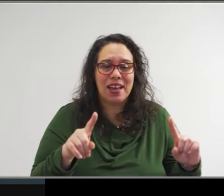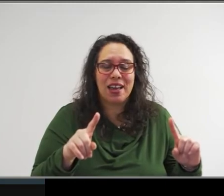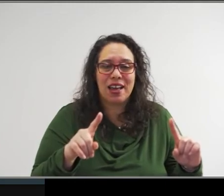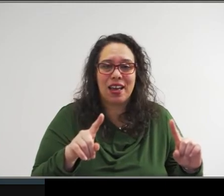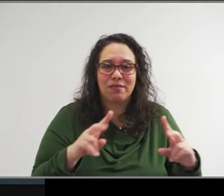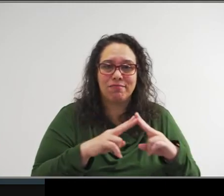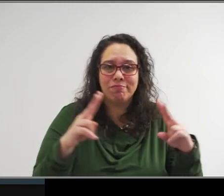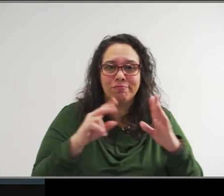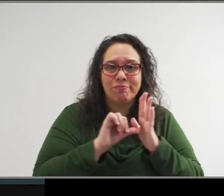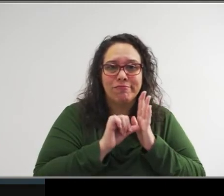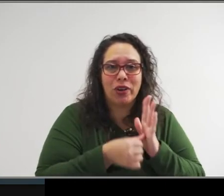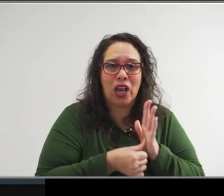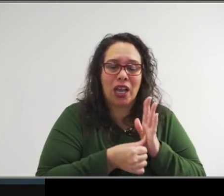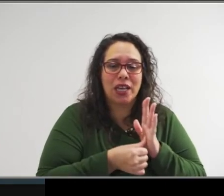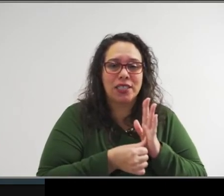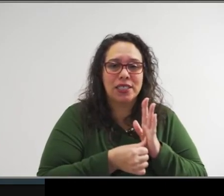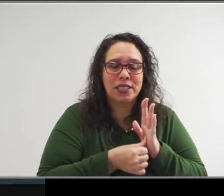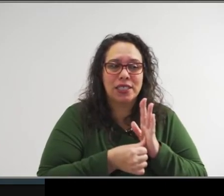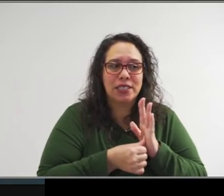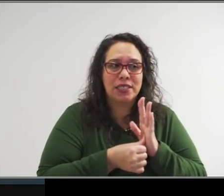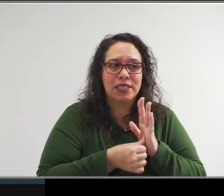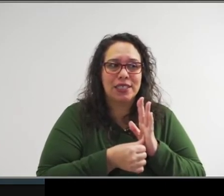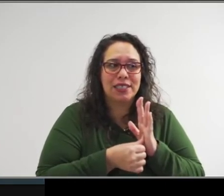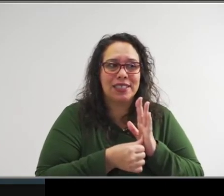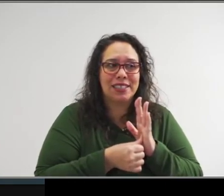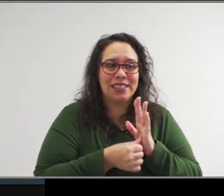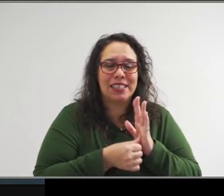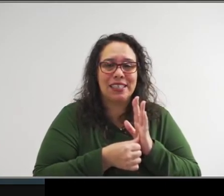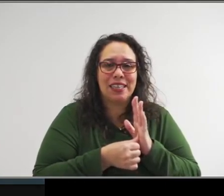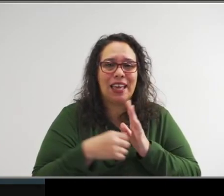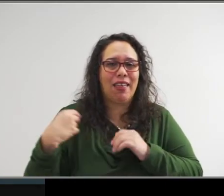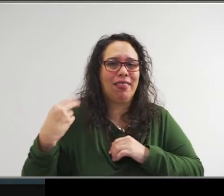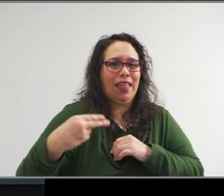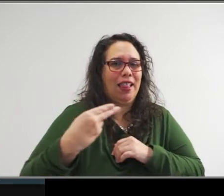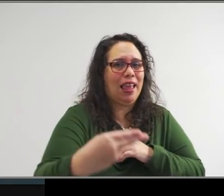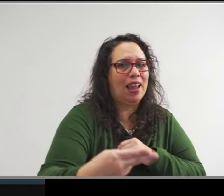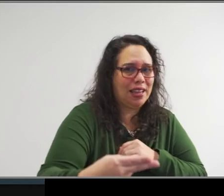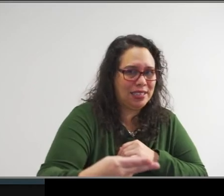with the big legacy that my friend, Dr. Suli Sorrow